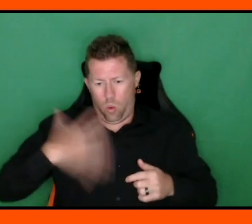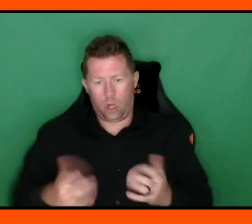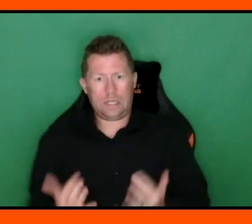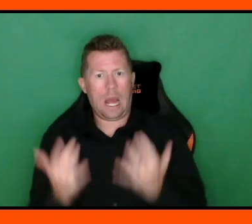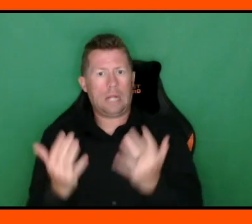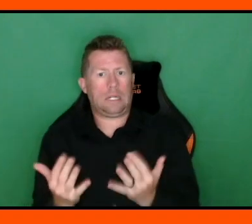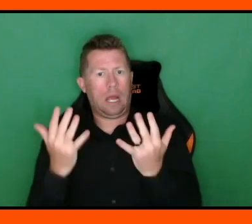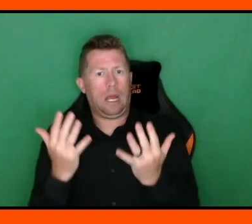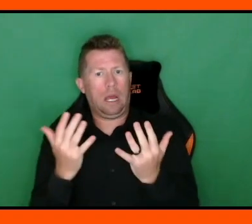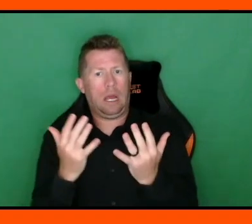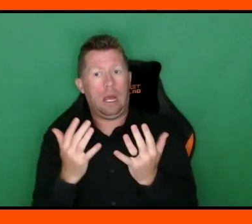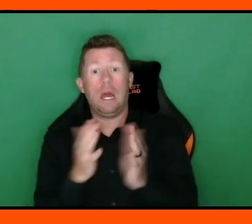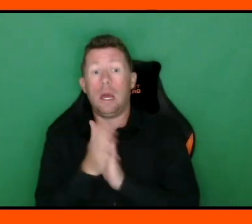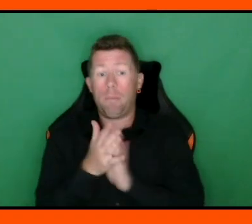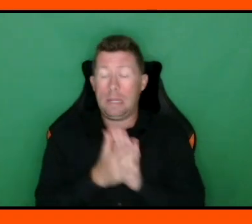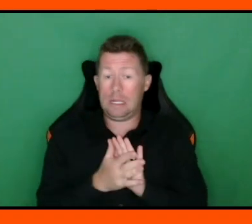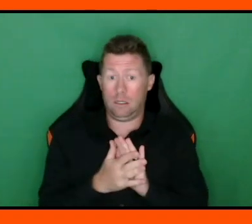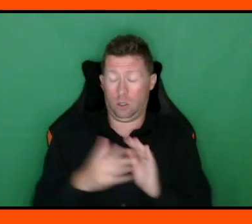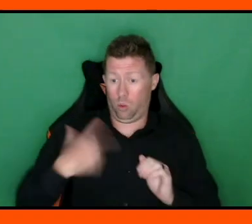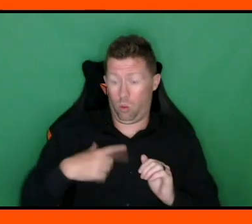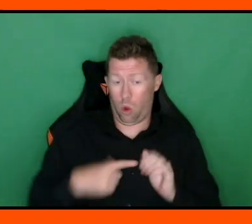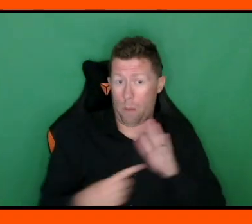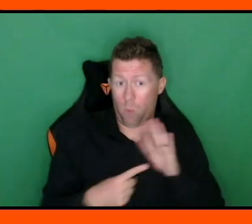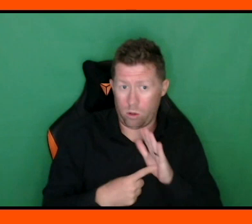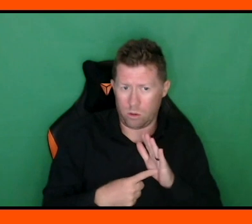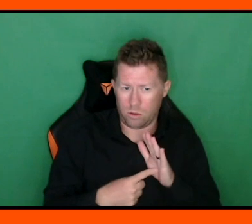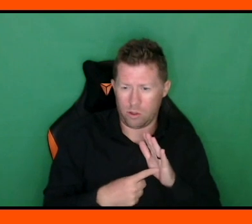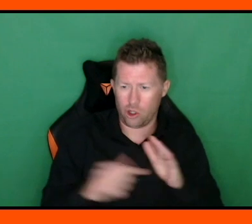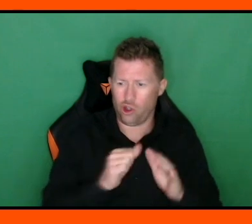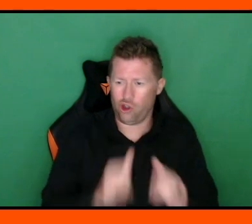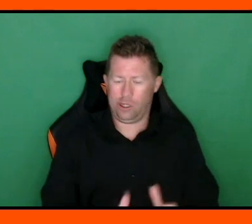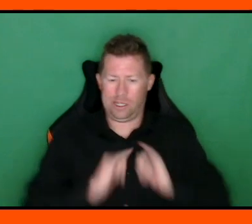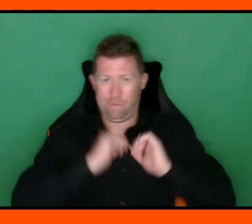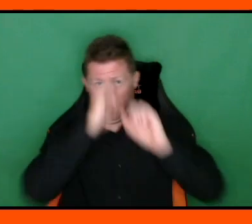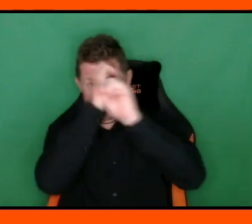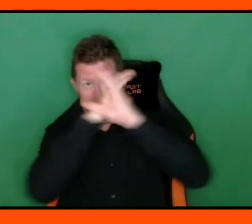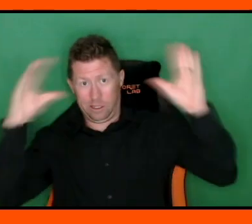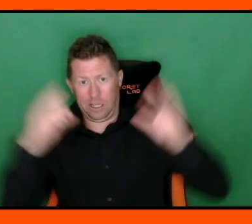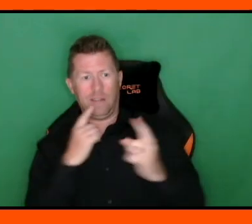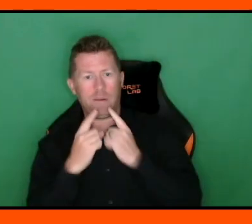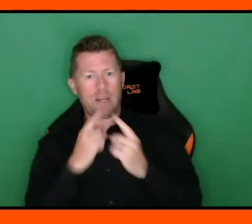to why the information is important should explain why you actually need the information at that geographical level.